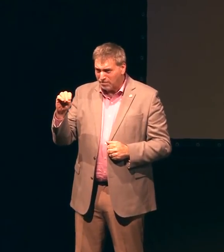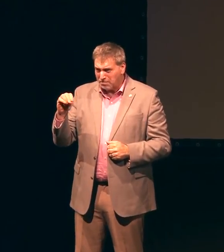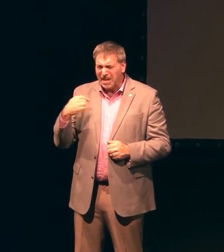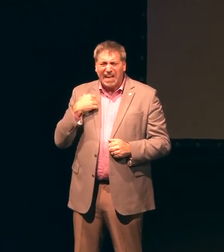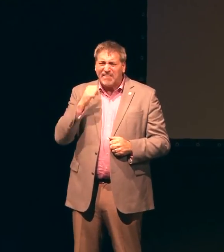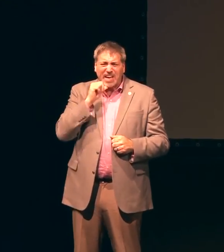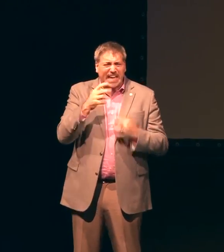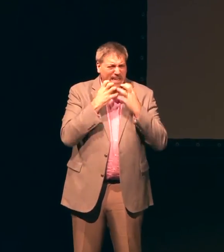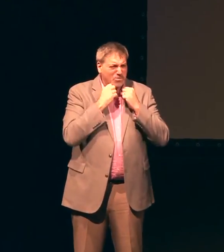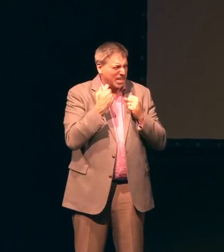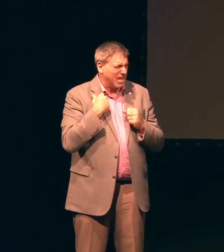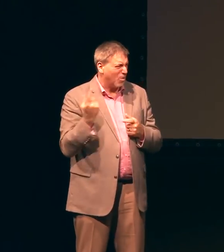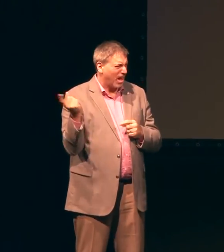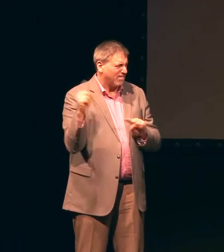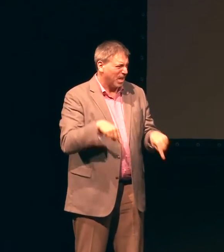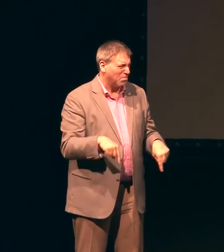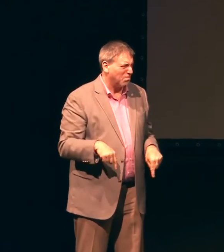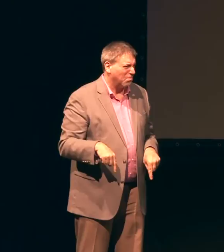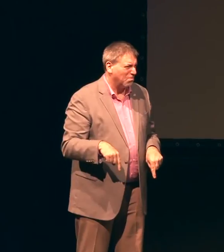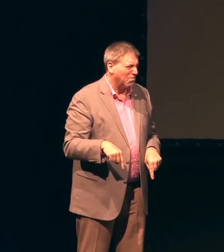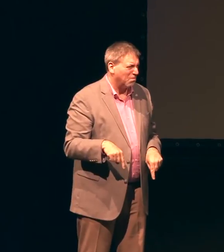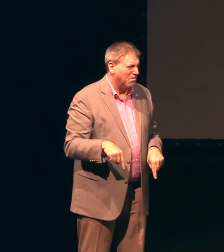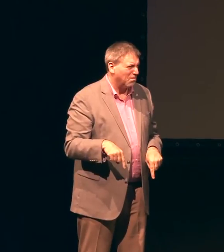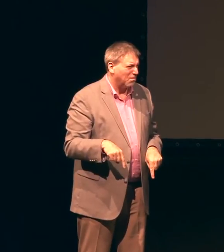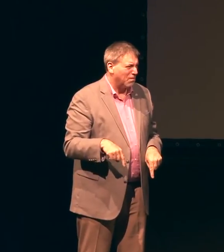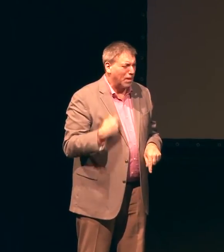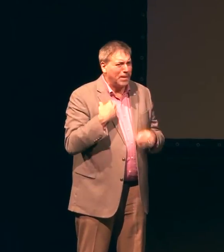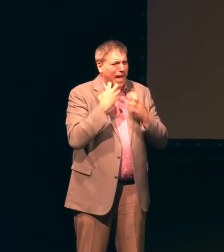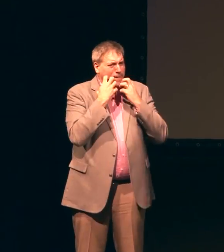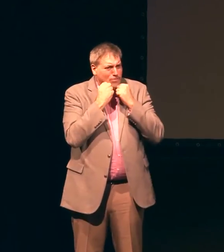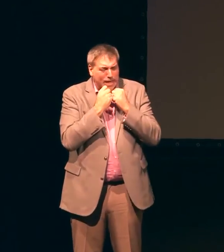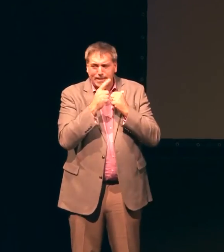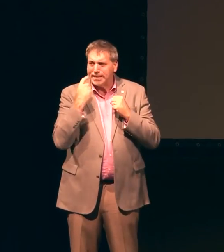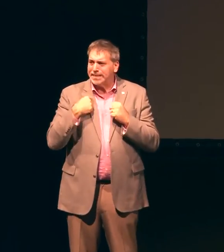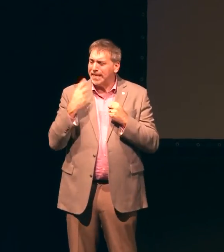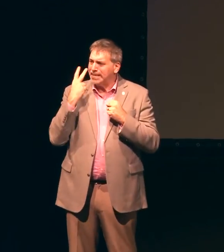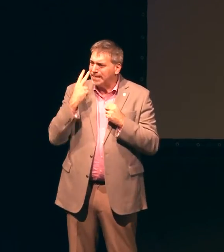I'm saying. You have to, if you don't, you must want to because if you don't embrace it then why